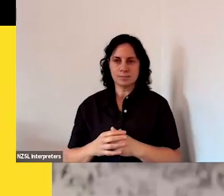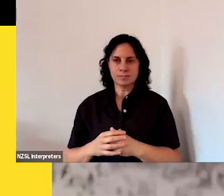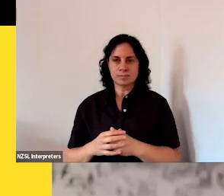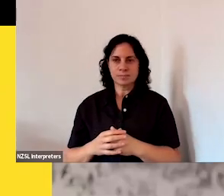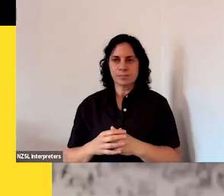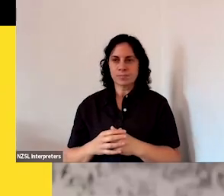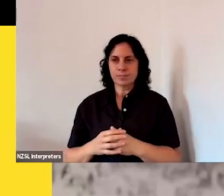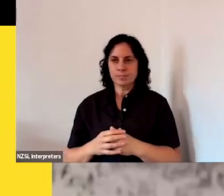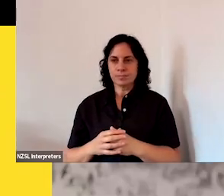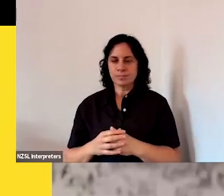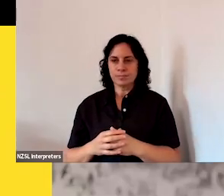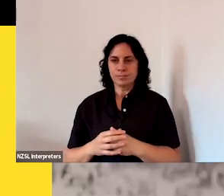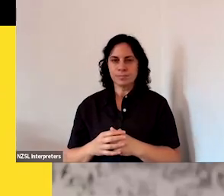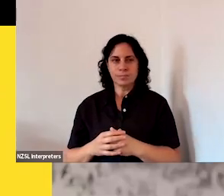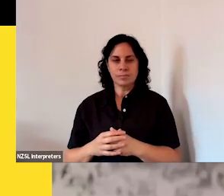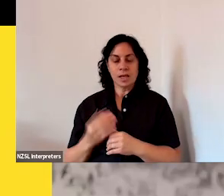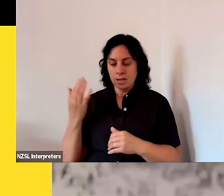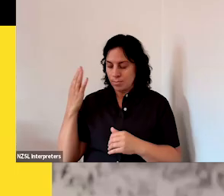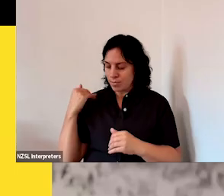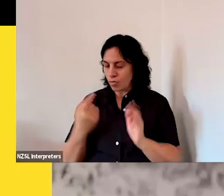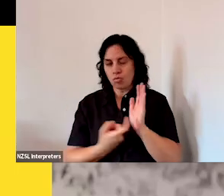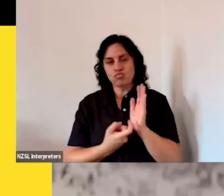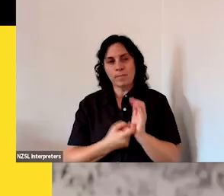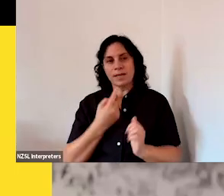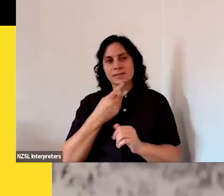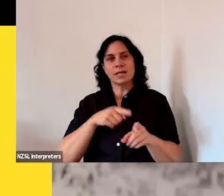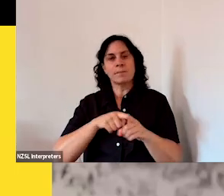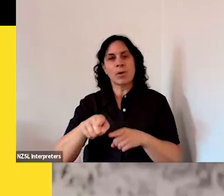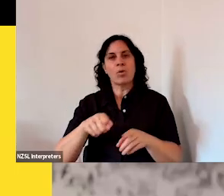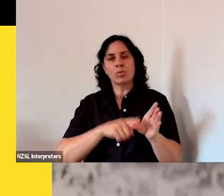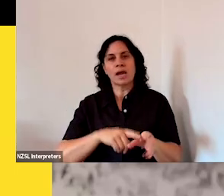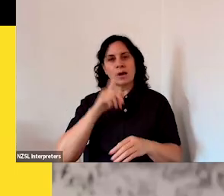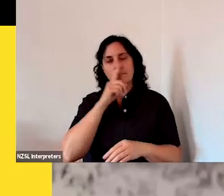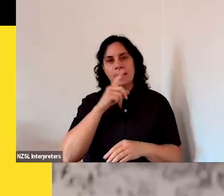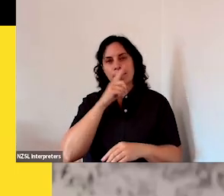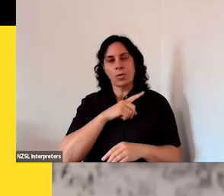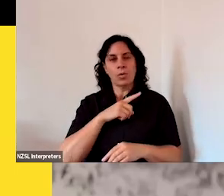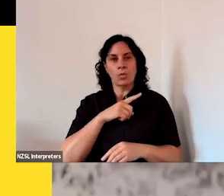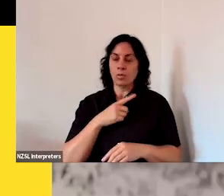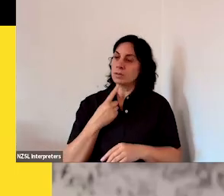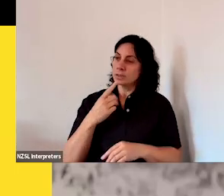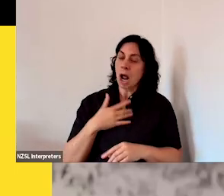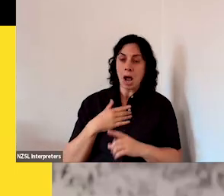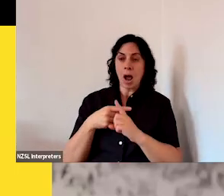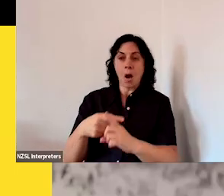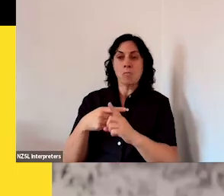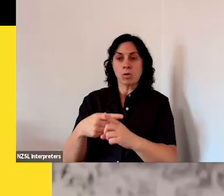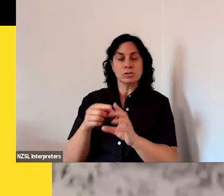Now, as Rebecca mentioned earlier, most young people reported having positive friendships at age 15.